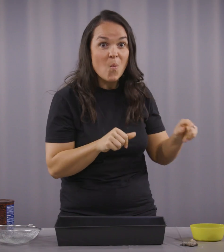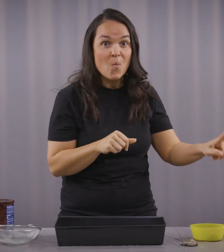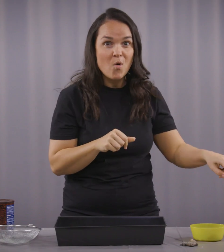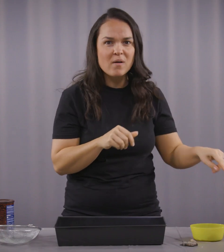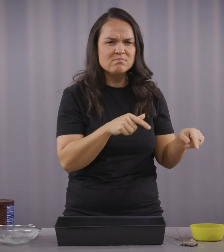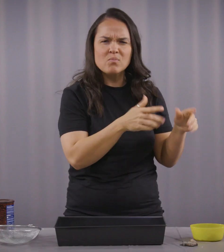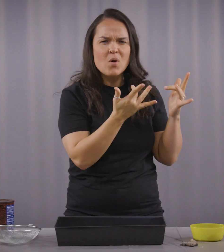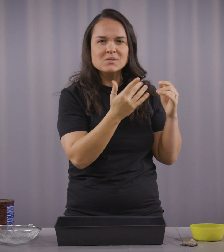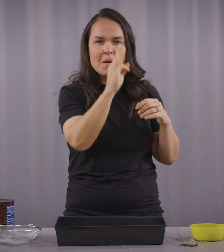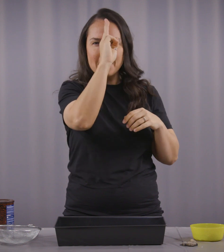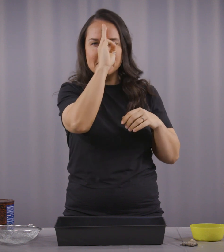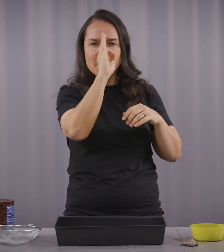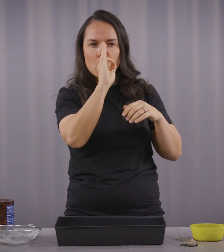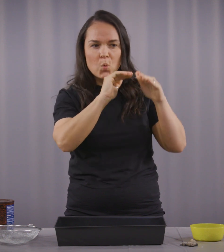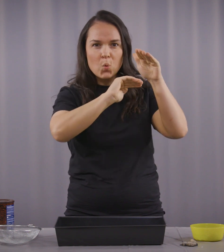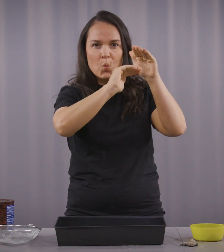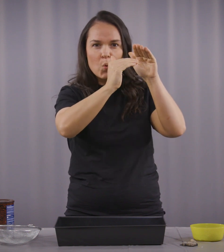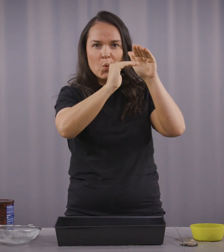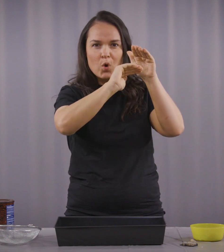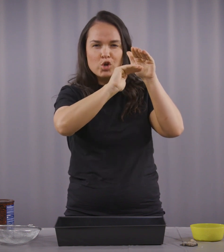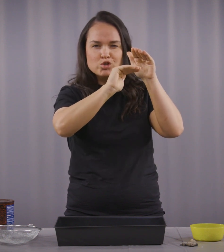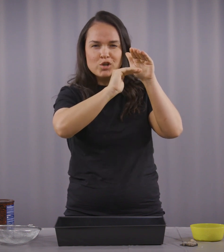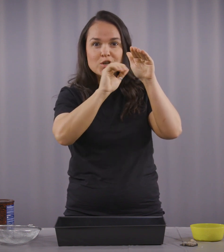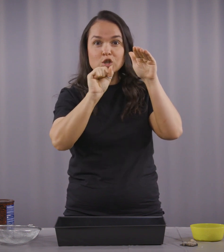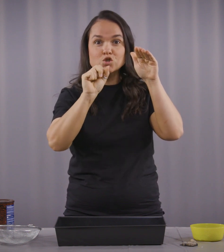Some flower. This will be our Moon subsurface.